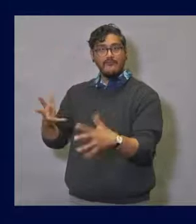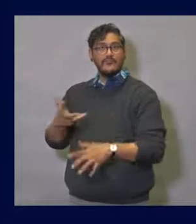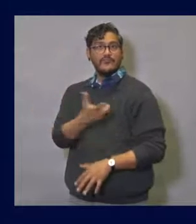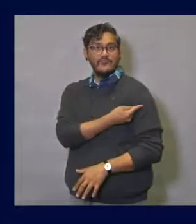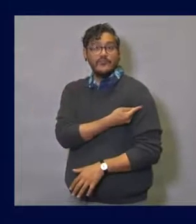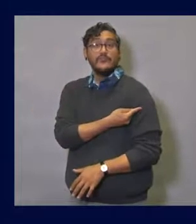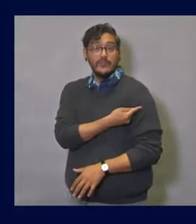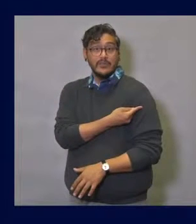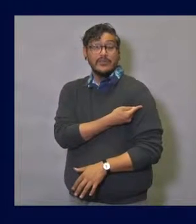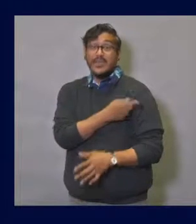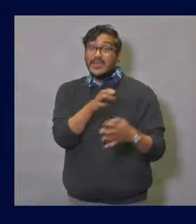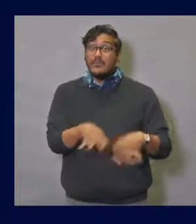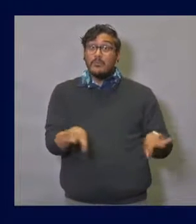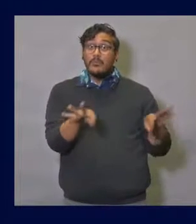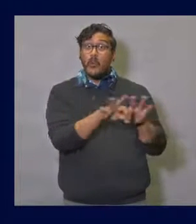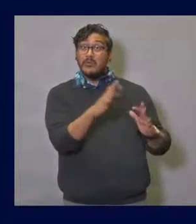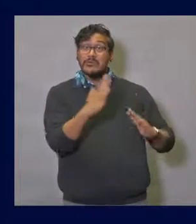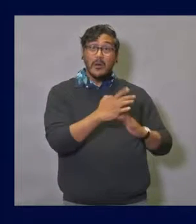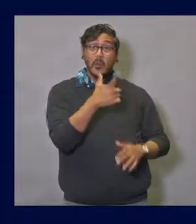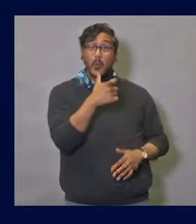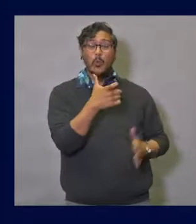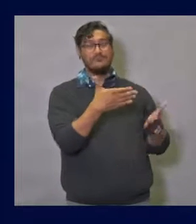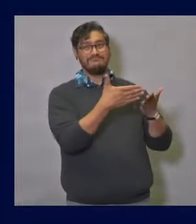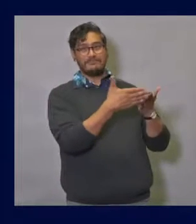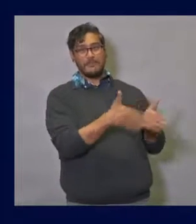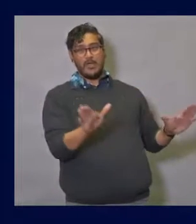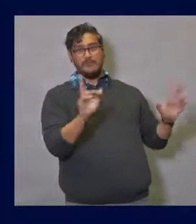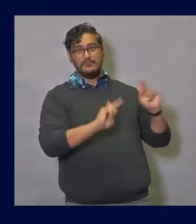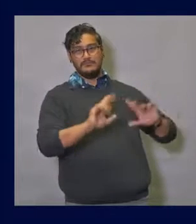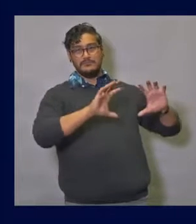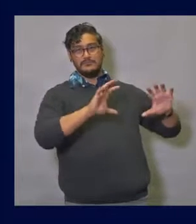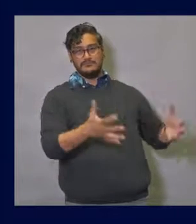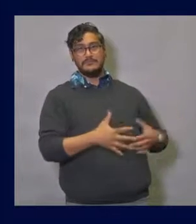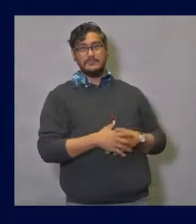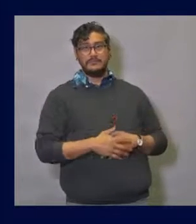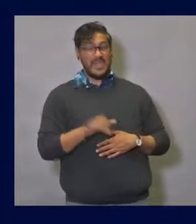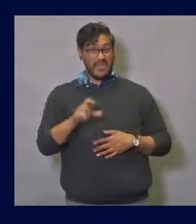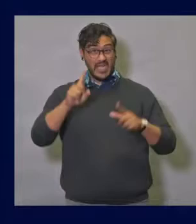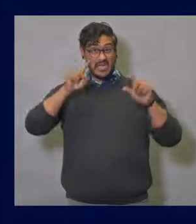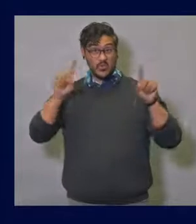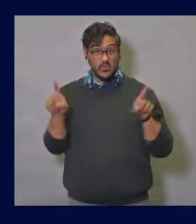PARTNERS -- FEDERAL AND STATE